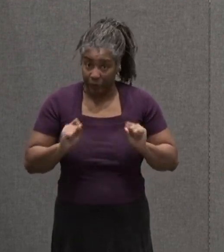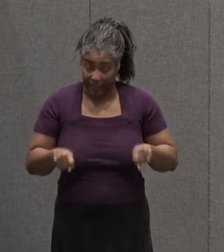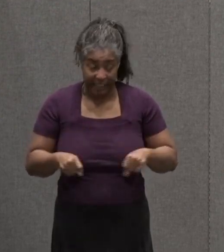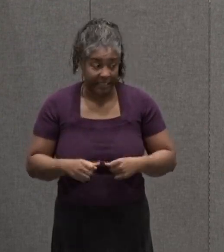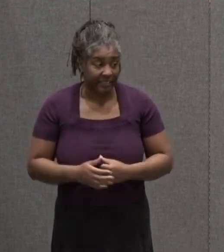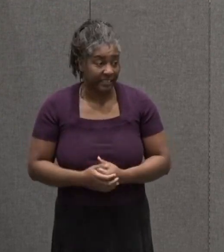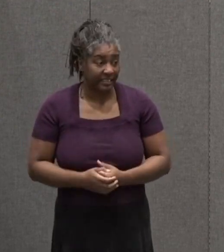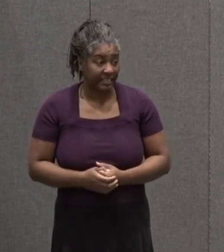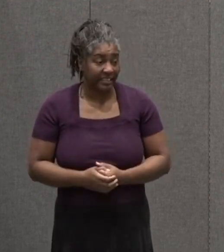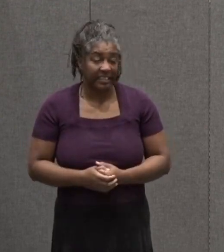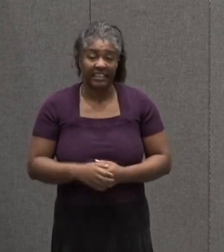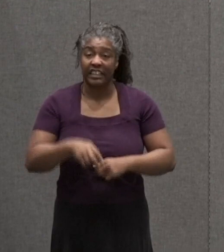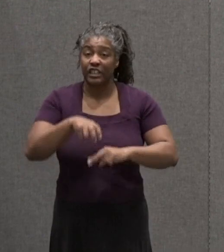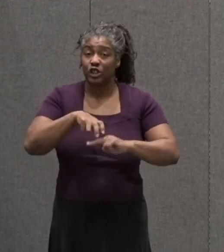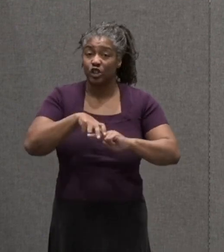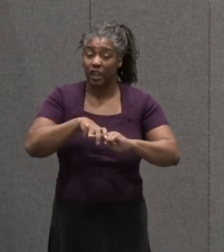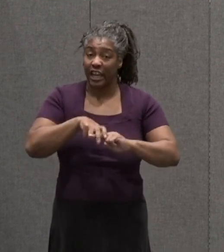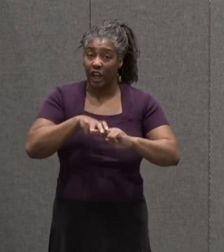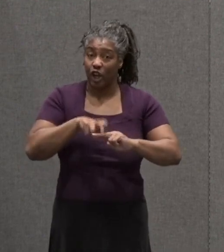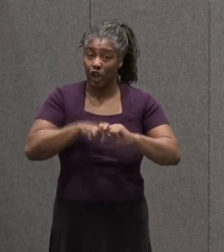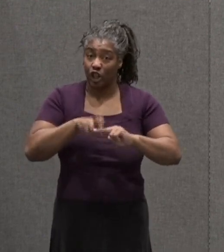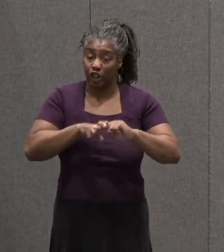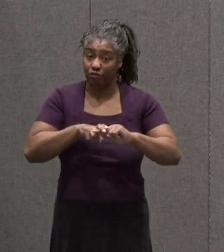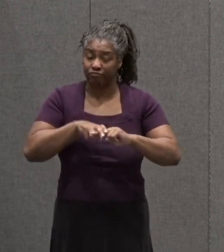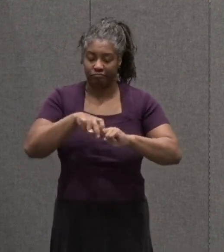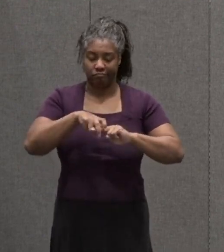But if you're sitting in a chair, crisscross applesauce,